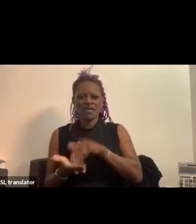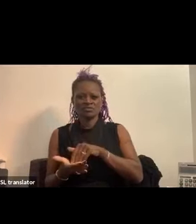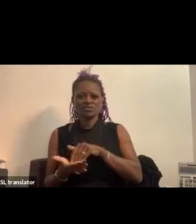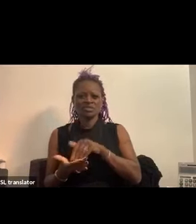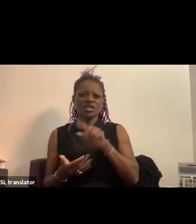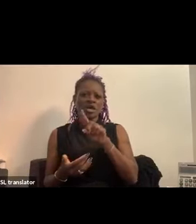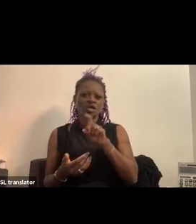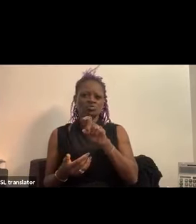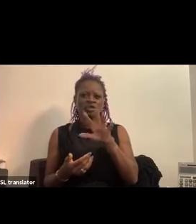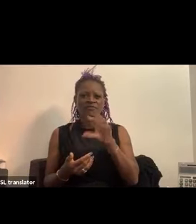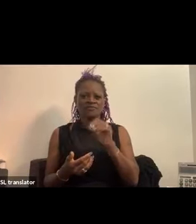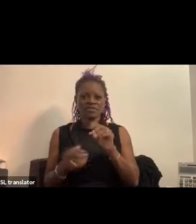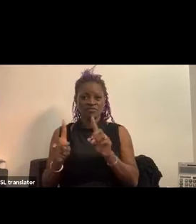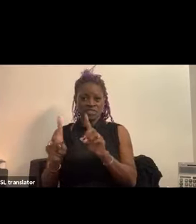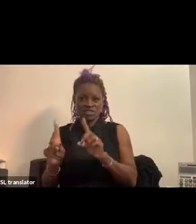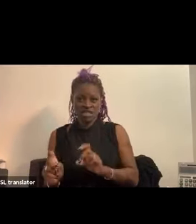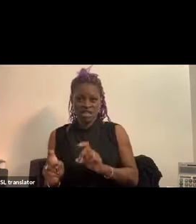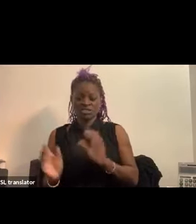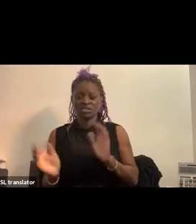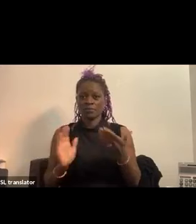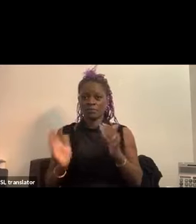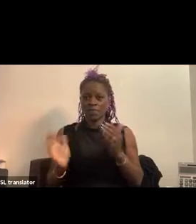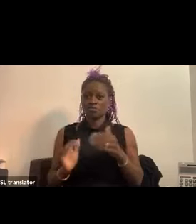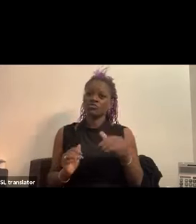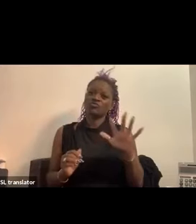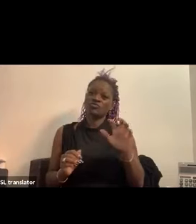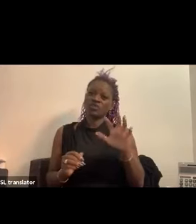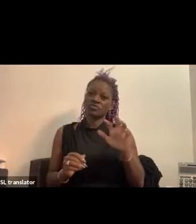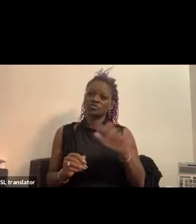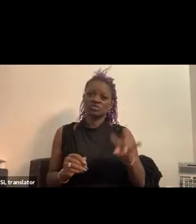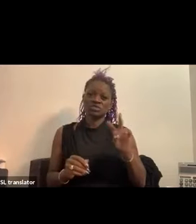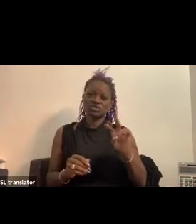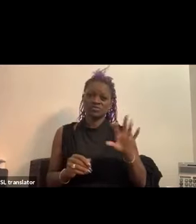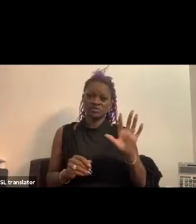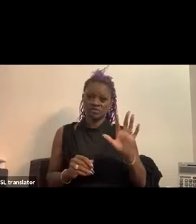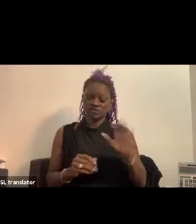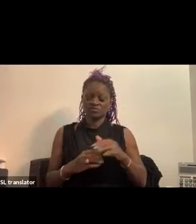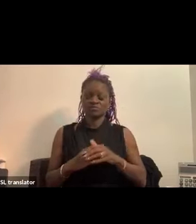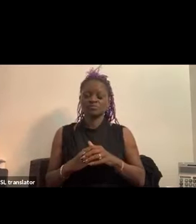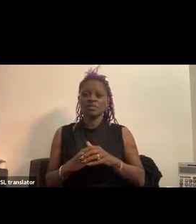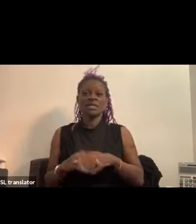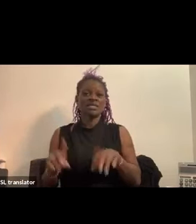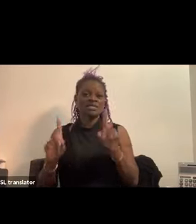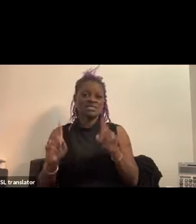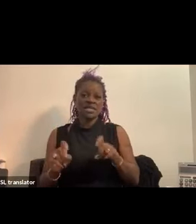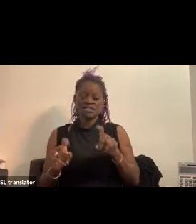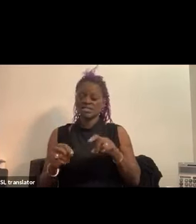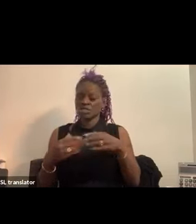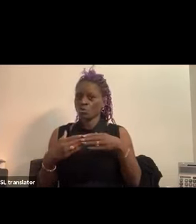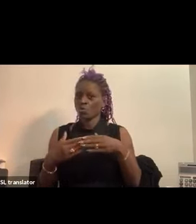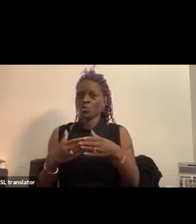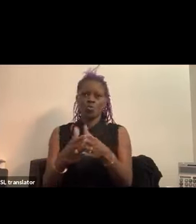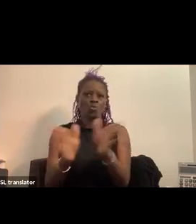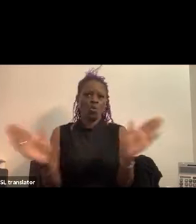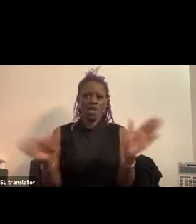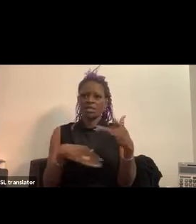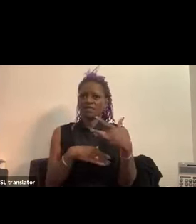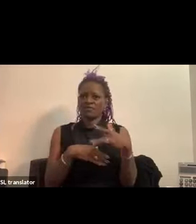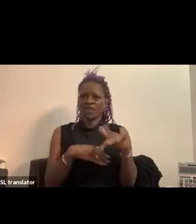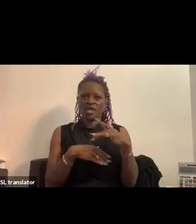two weeks, compared to five hundred and seventy five in the previous two weeks. Testing is widely available in the county from a range of providers.